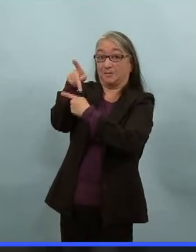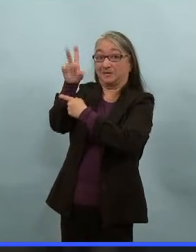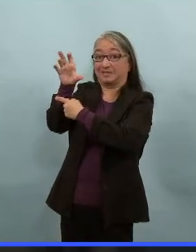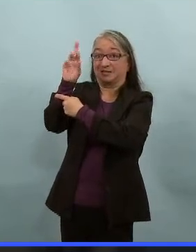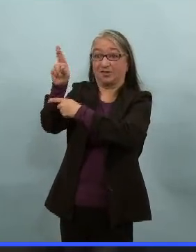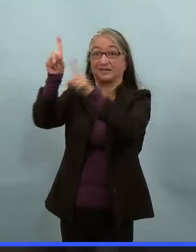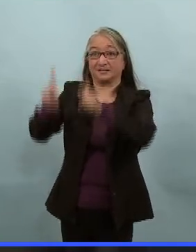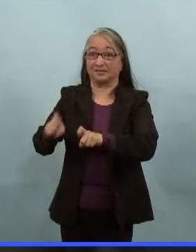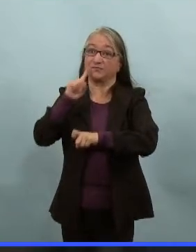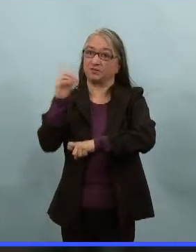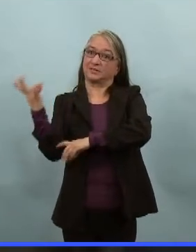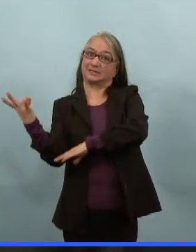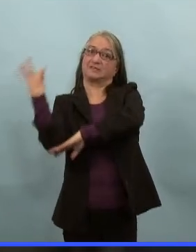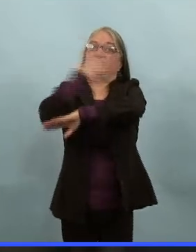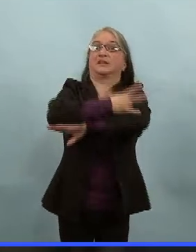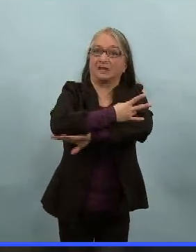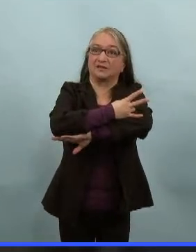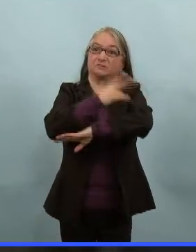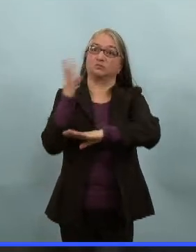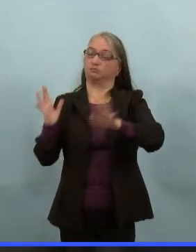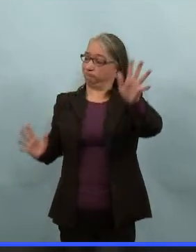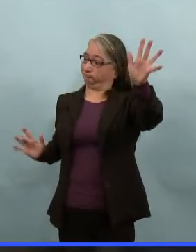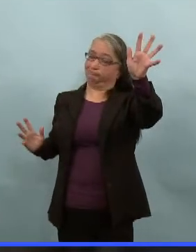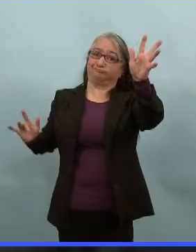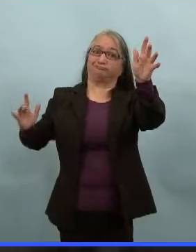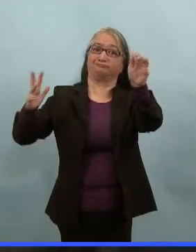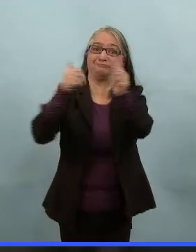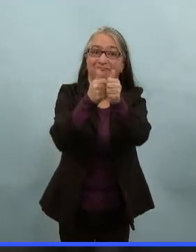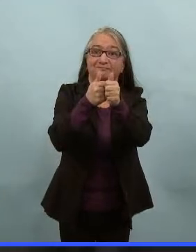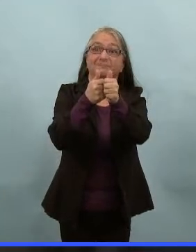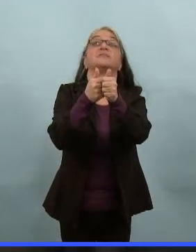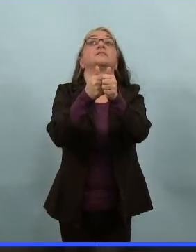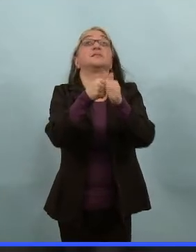as we also have lots of information and case numbers there afterwards we still anticipate a